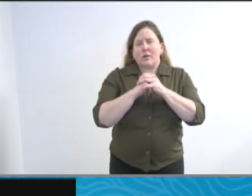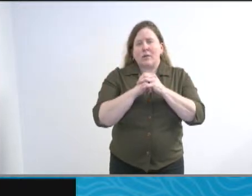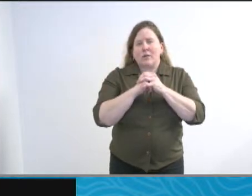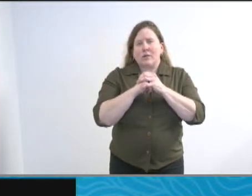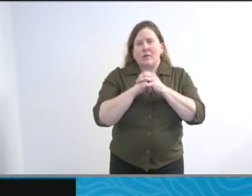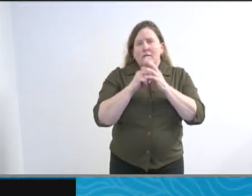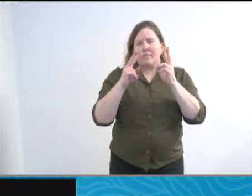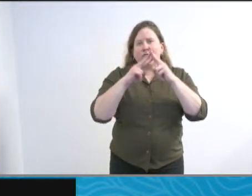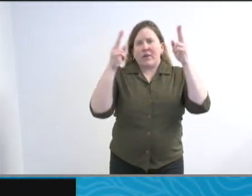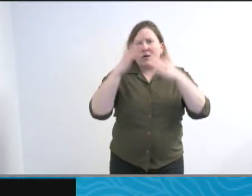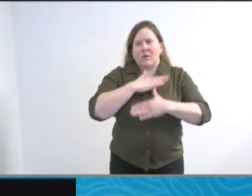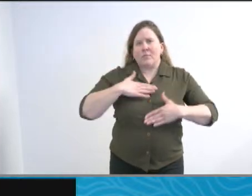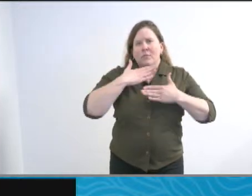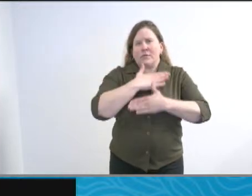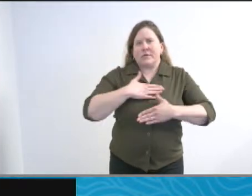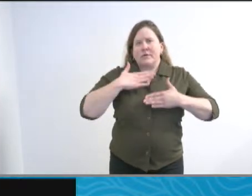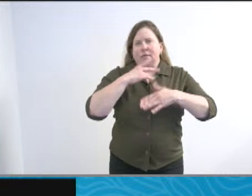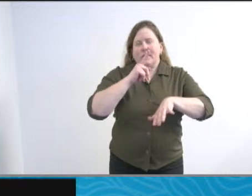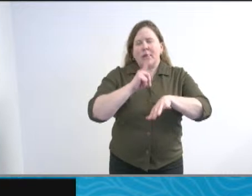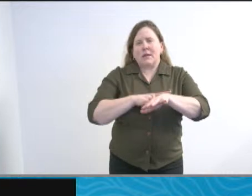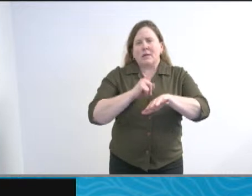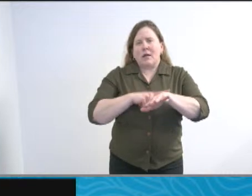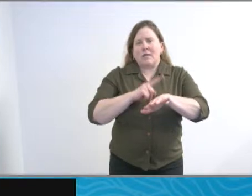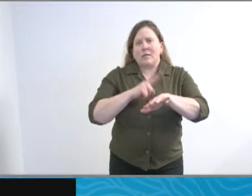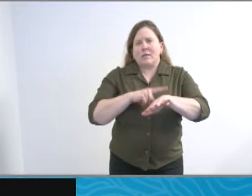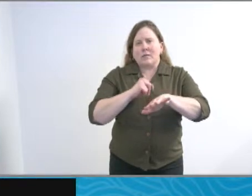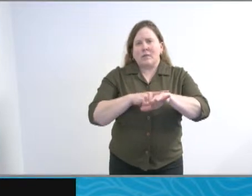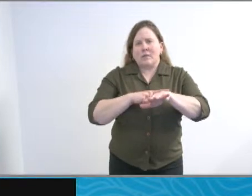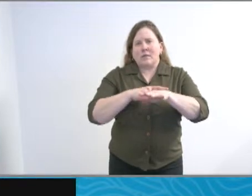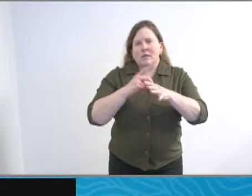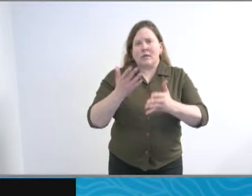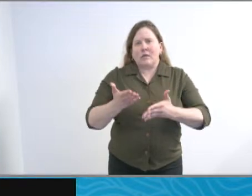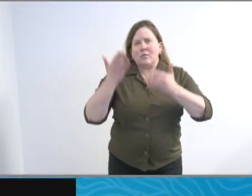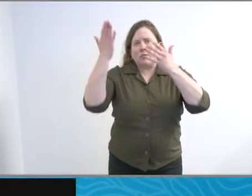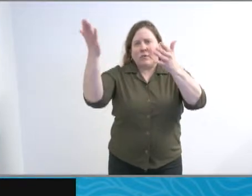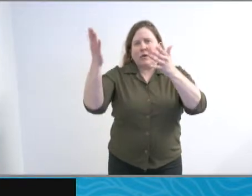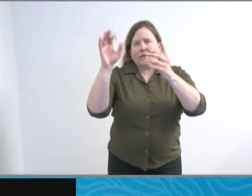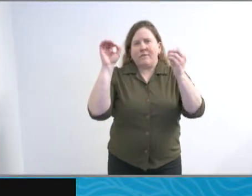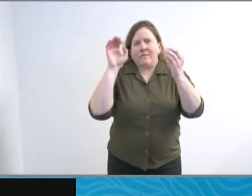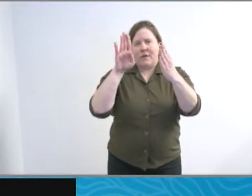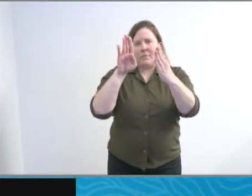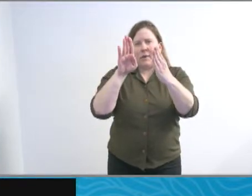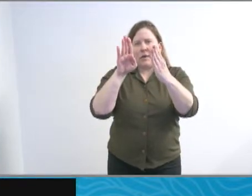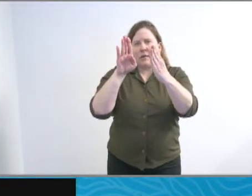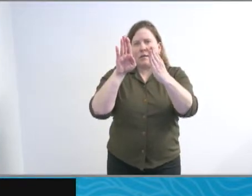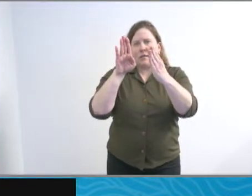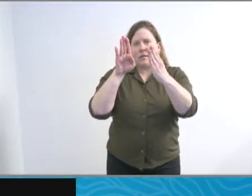appreciative of the time that you do spend and providing that feedback for us, ultimately for